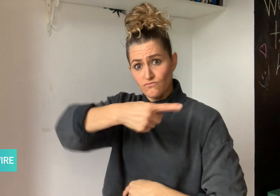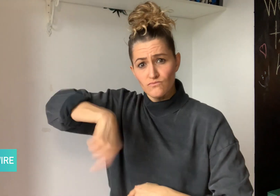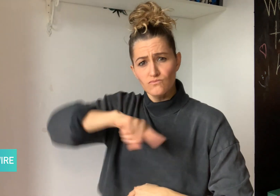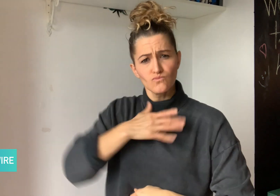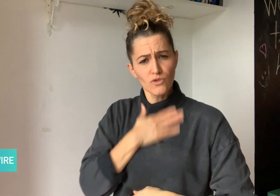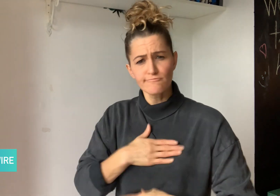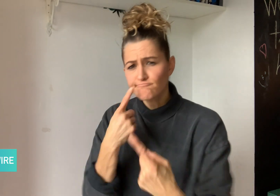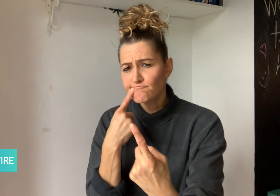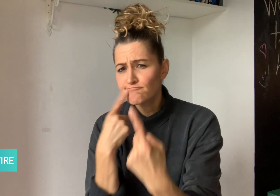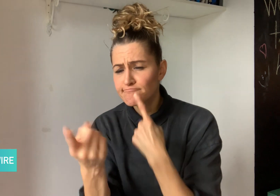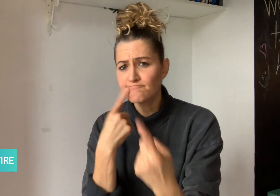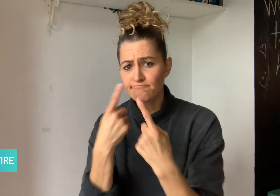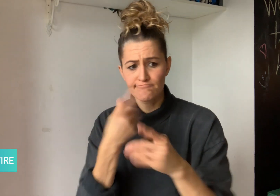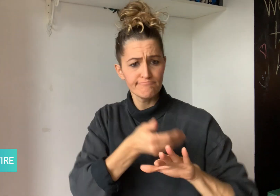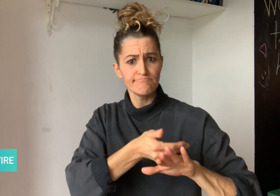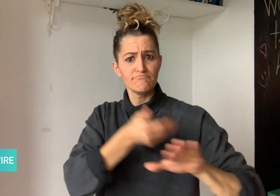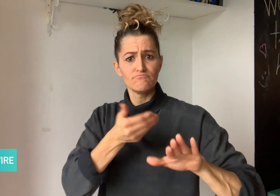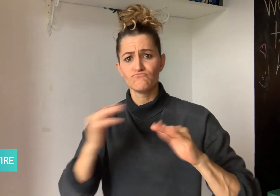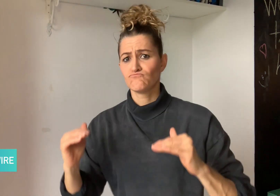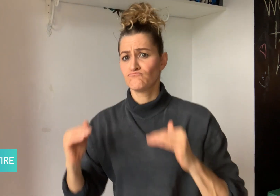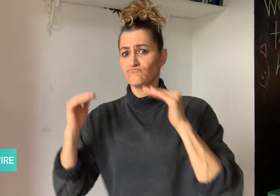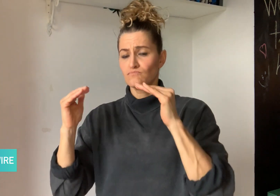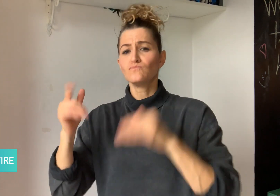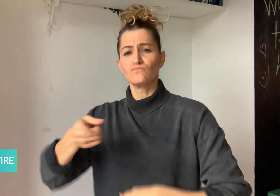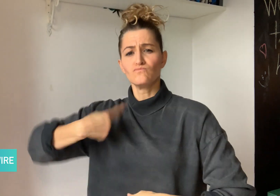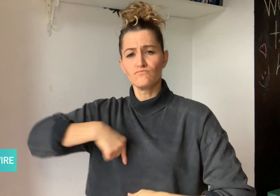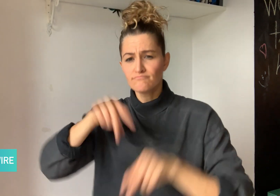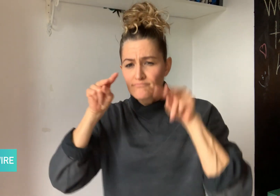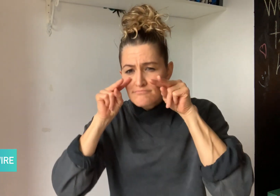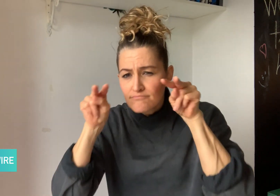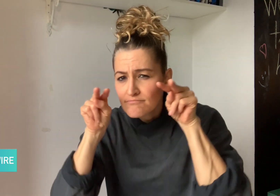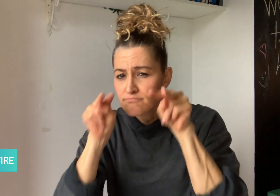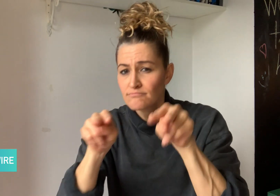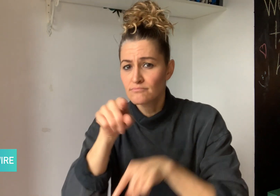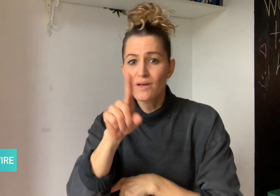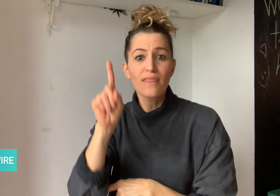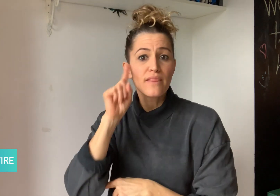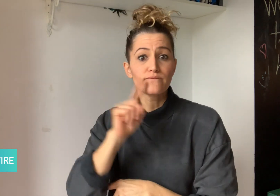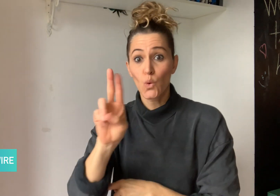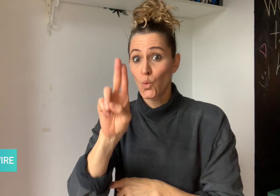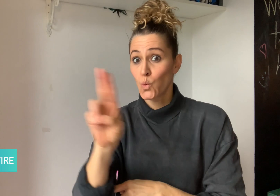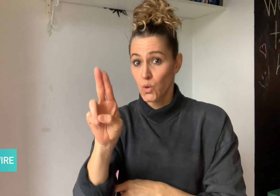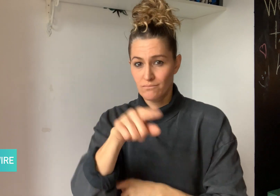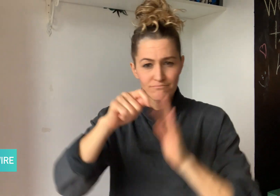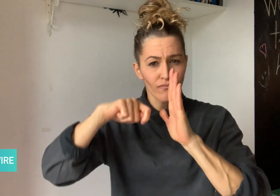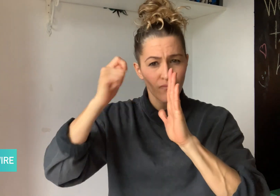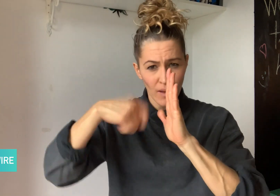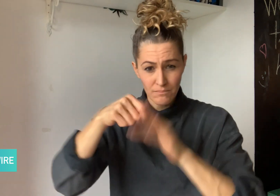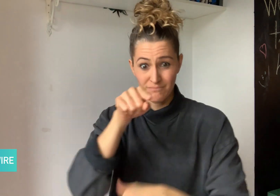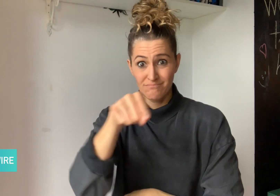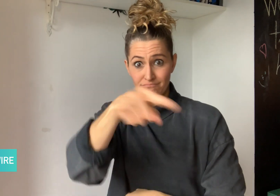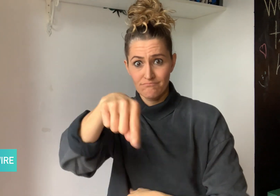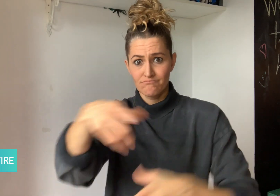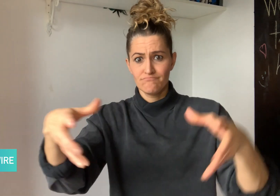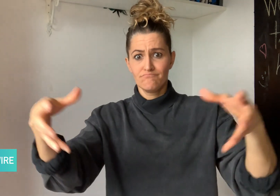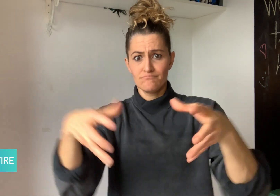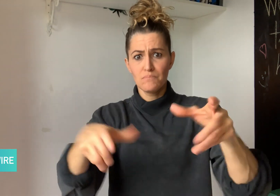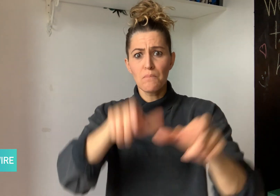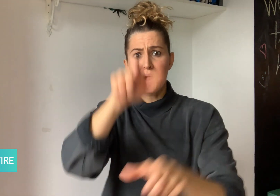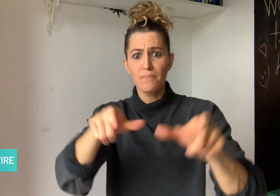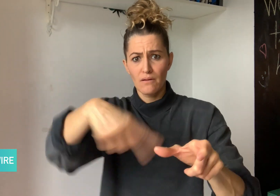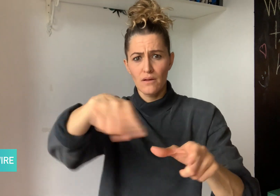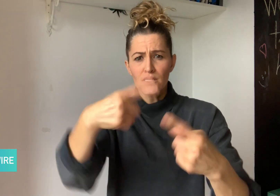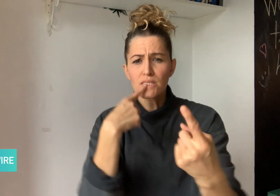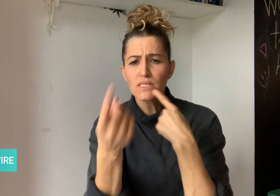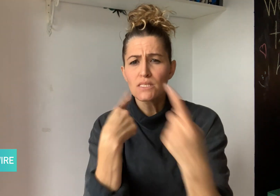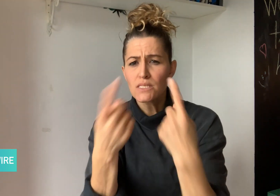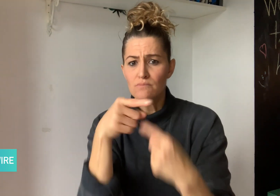we will look at how the subject of elitism is discussed in Deaf U